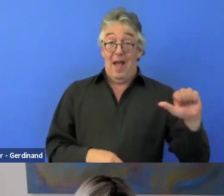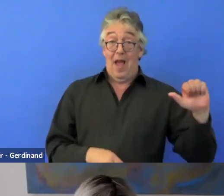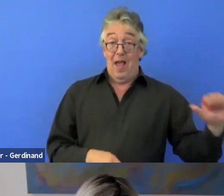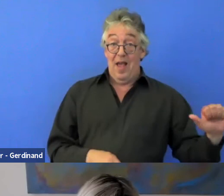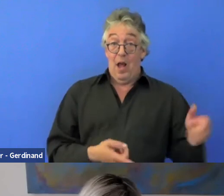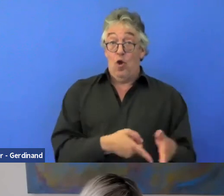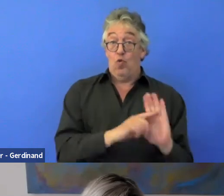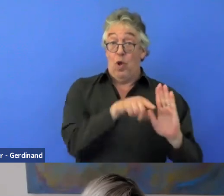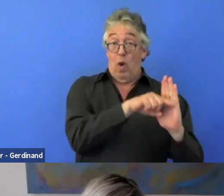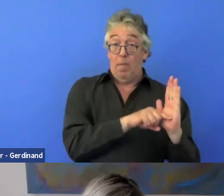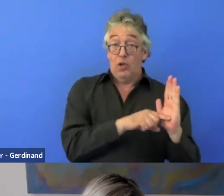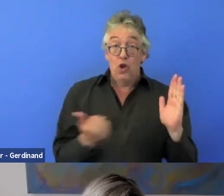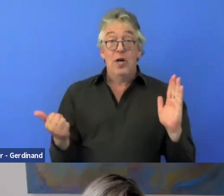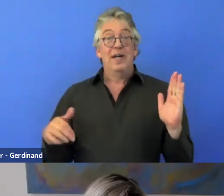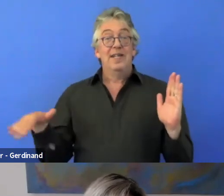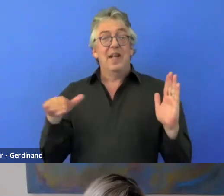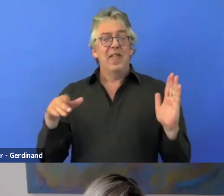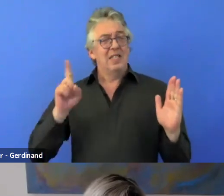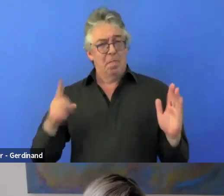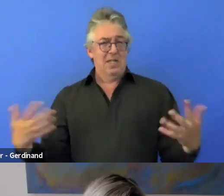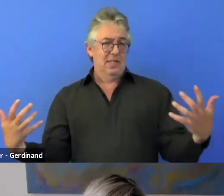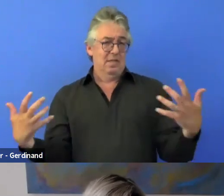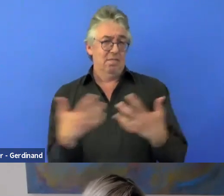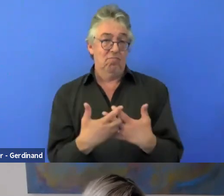and the standards providing presumtion of comformity.